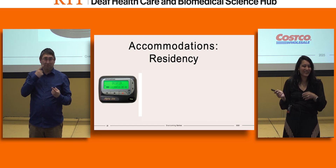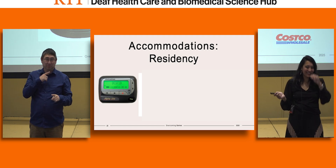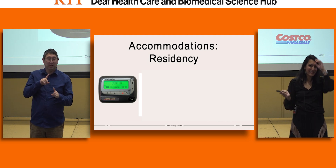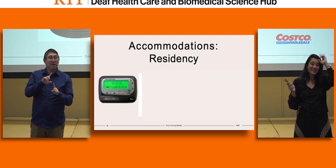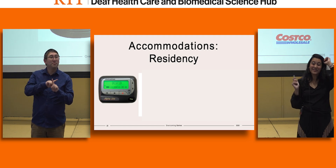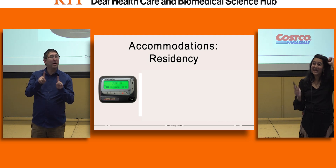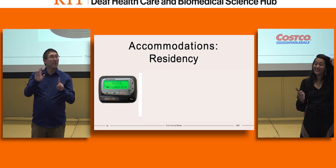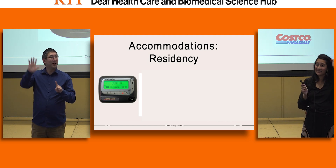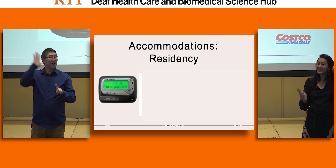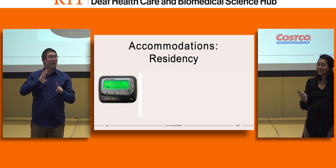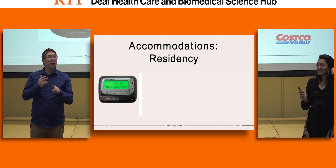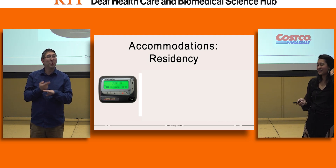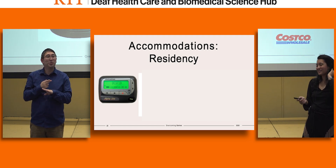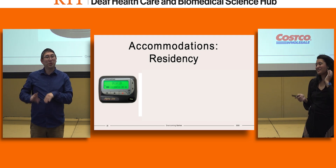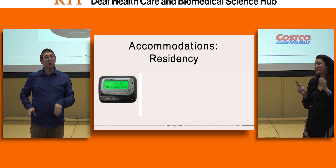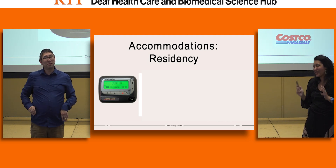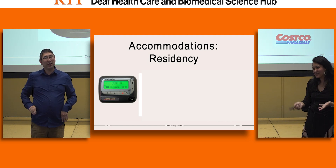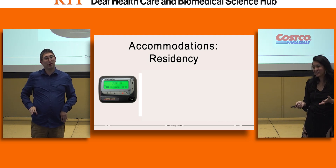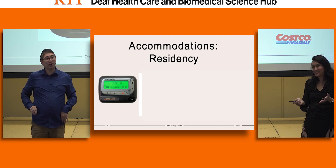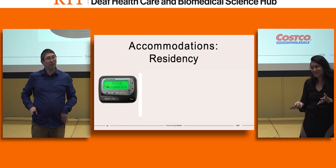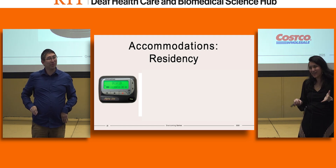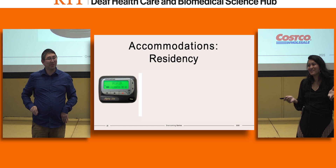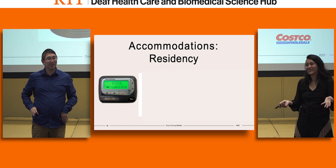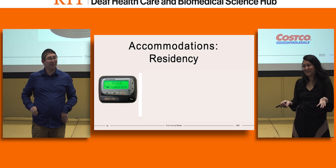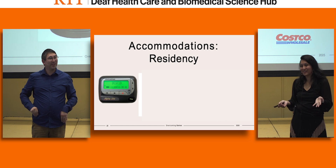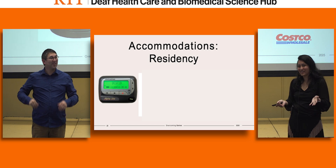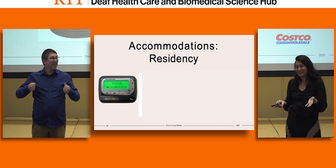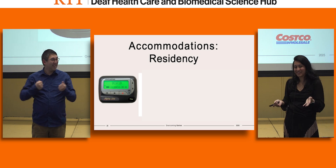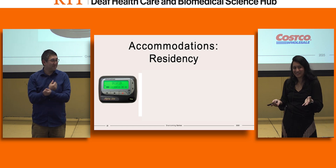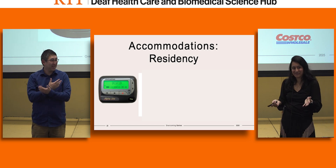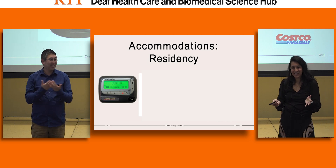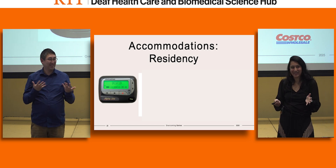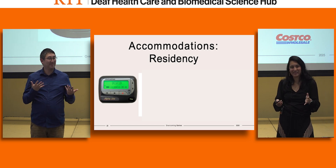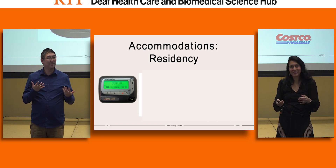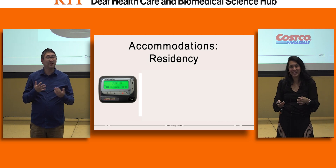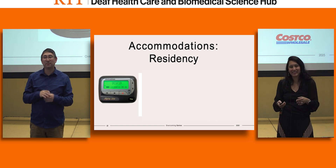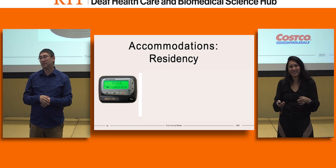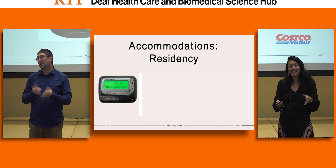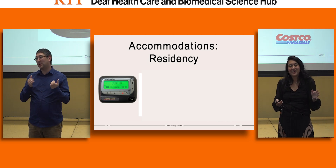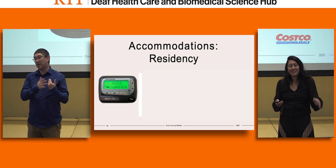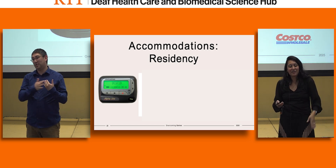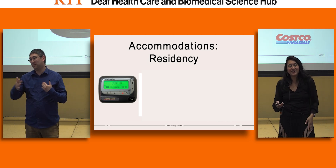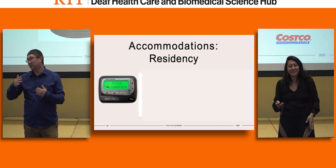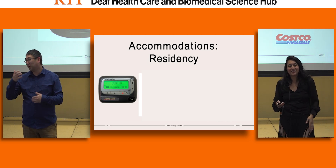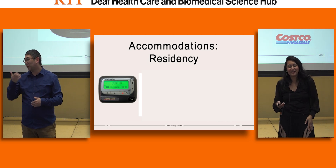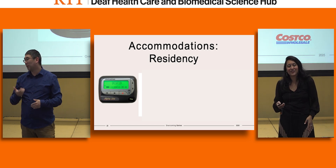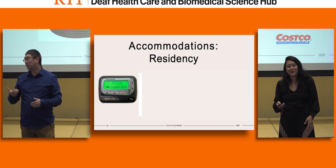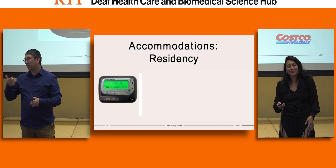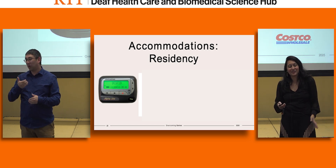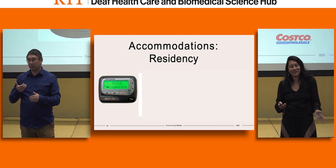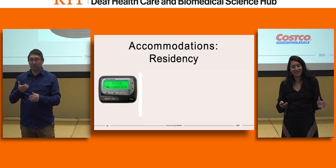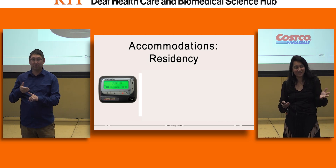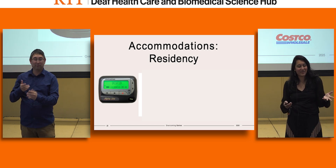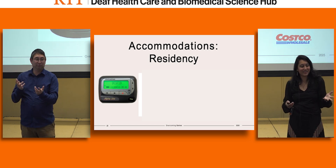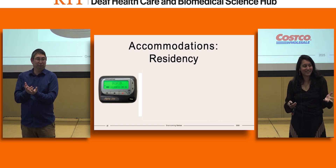but we actually used to use pagers for everything, all the time. And, nowadays, our phones are pagers,